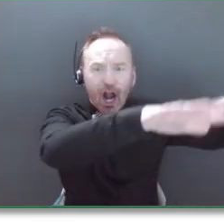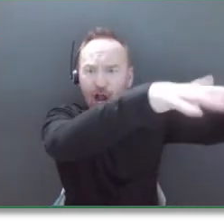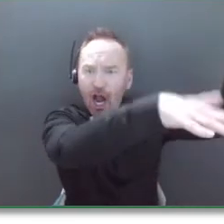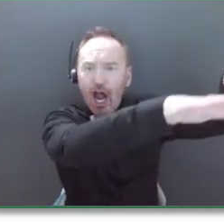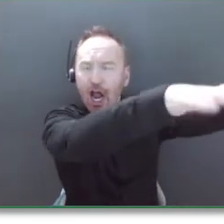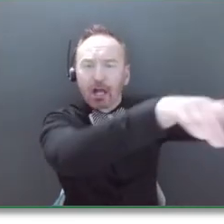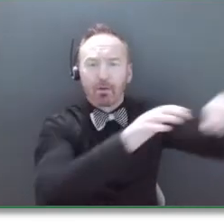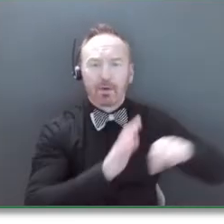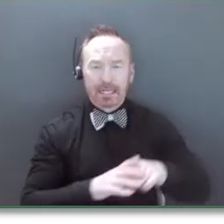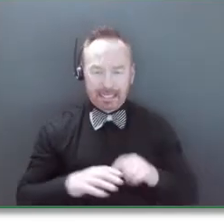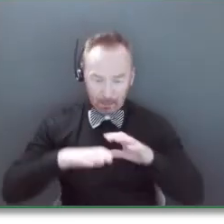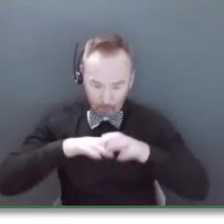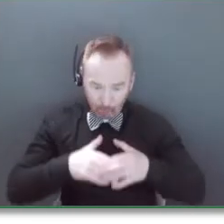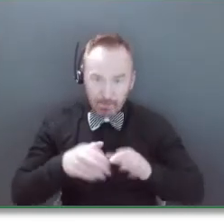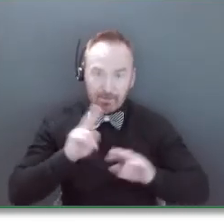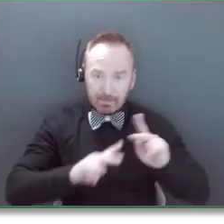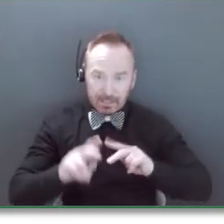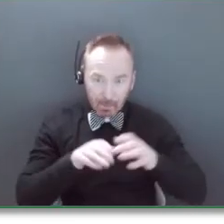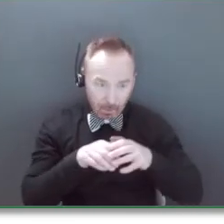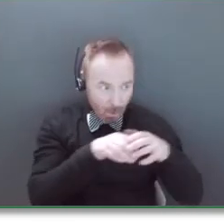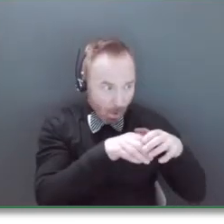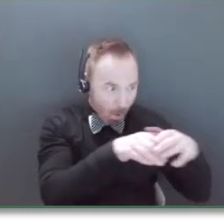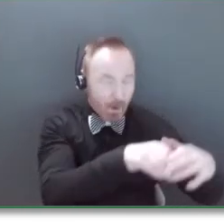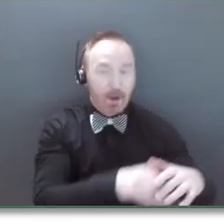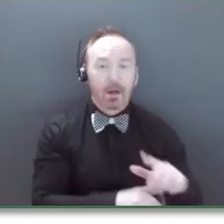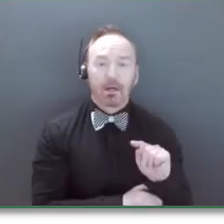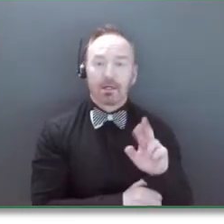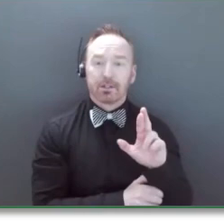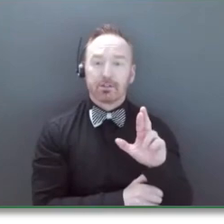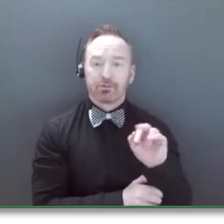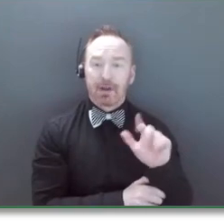rider can make virtually any beautiful natural